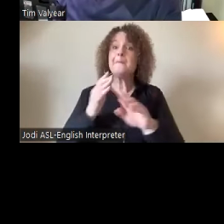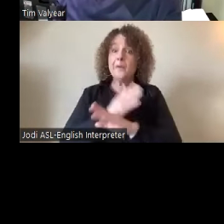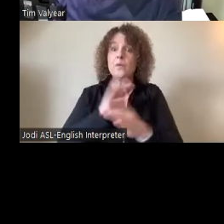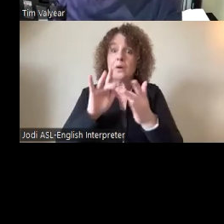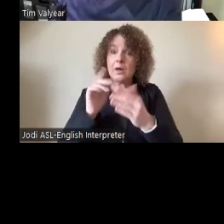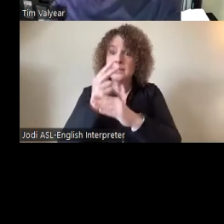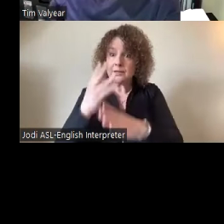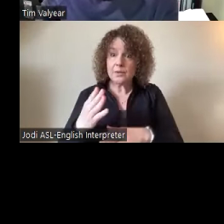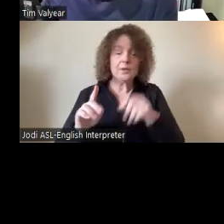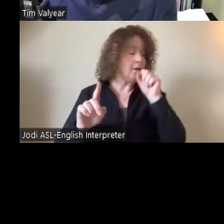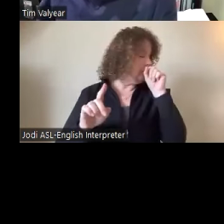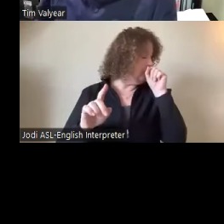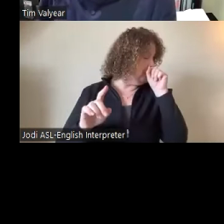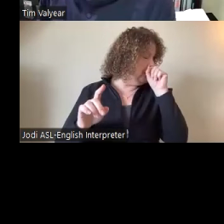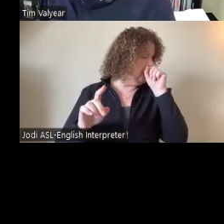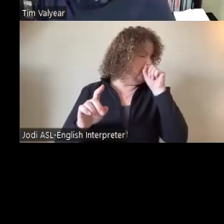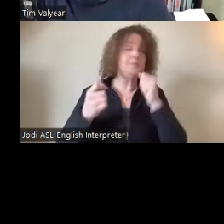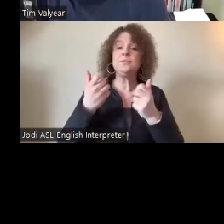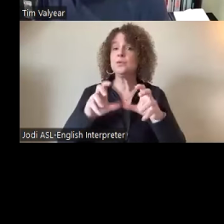goggles. So we want to Don or put on, Don means to